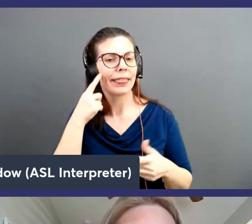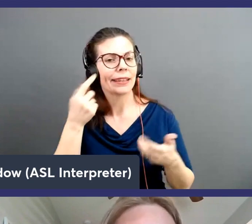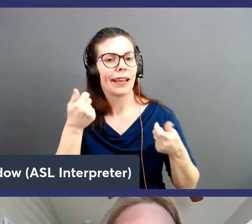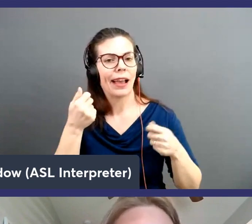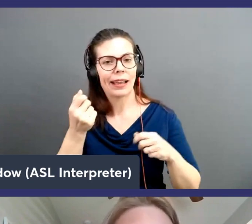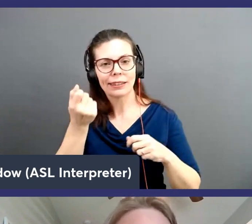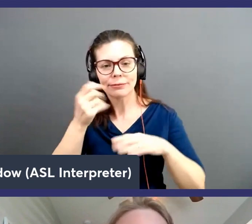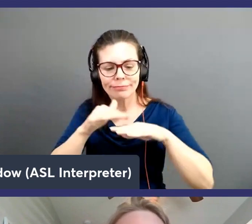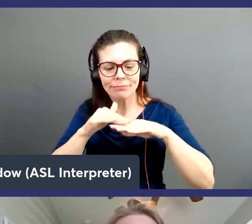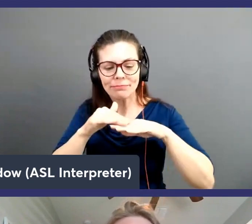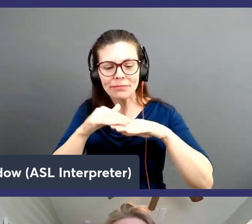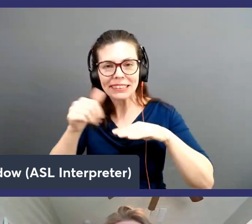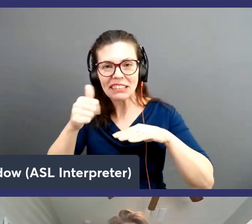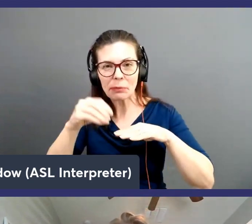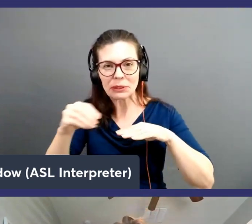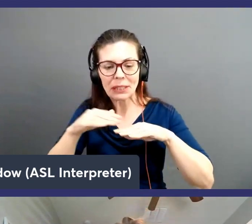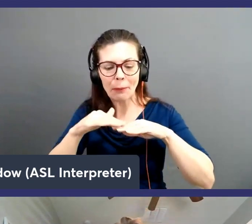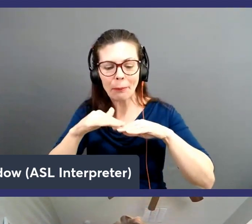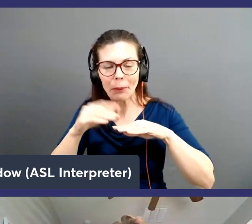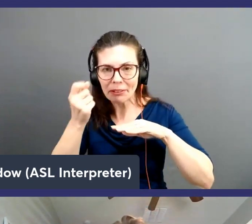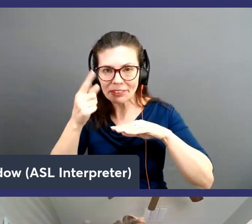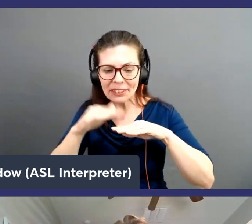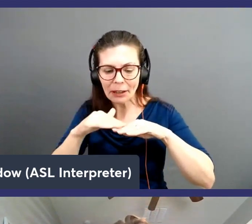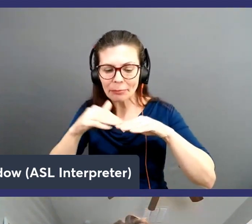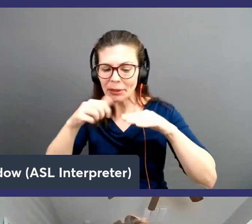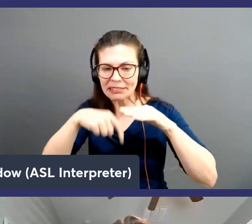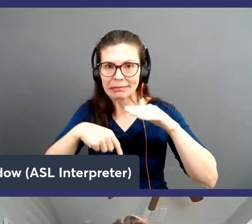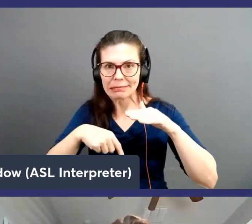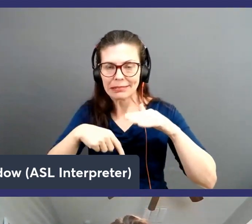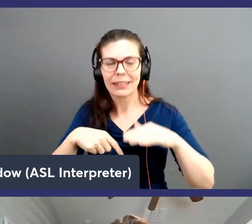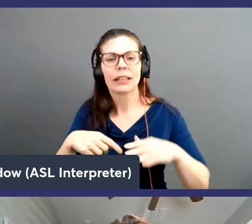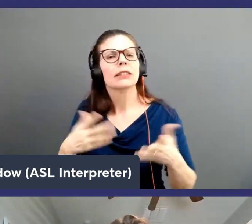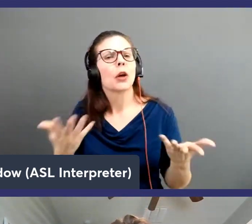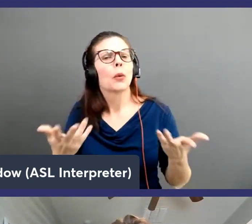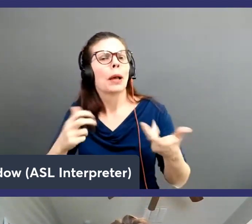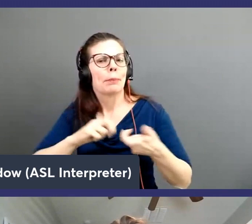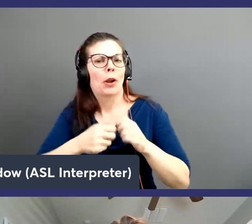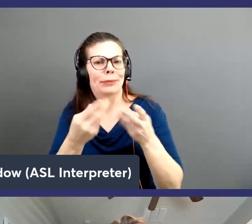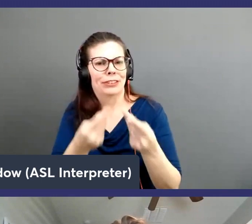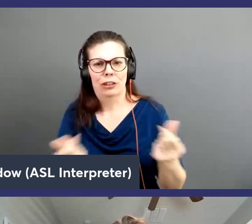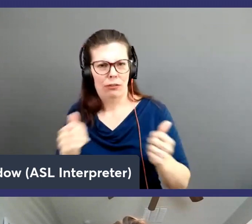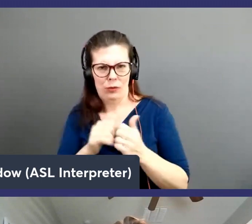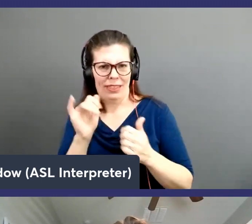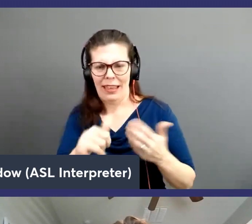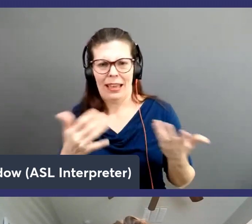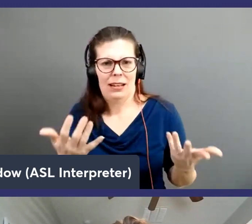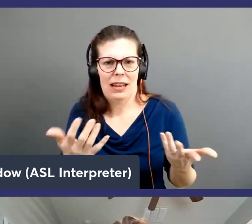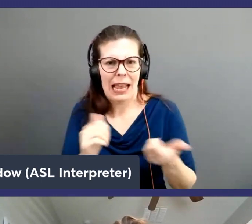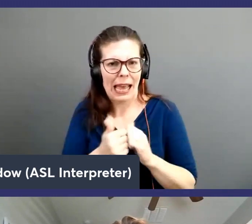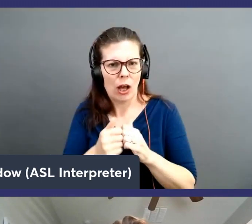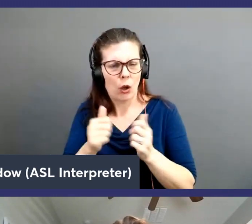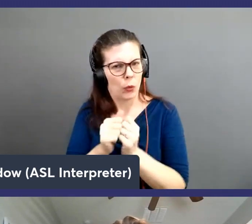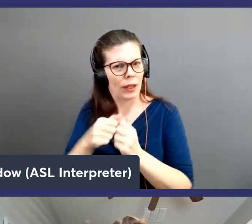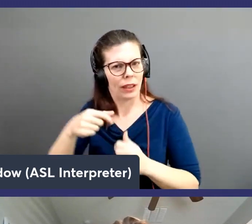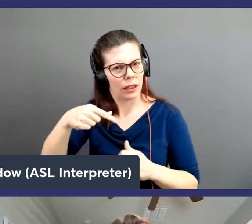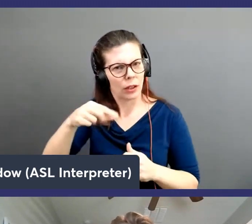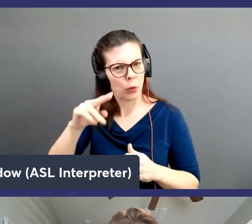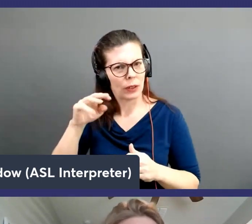of what you said, but... So what problems do we think we can solve with quantum? What's the application?